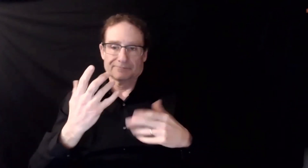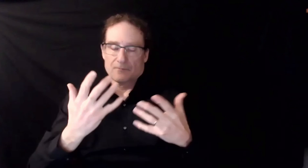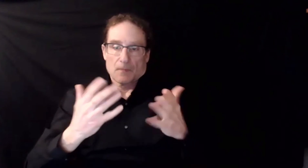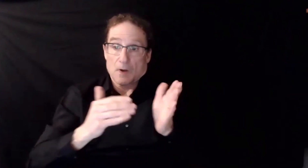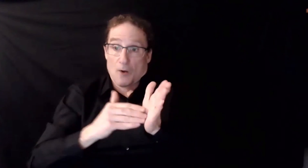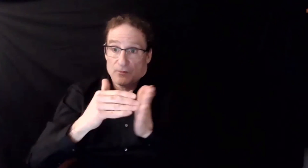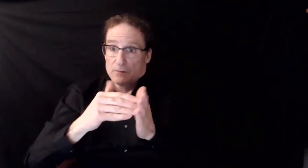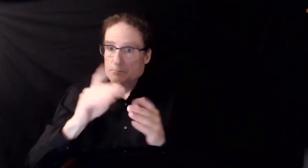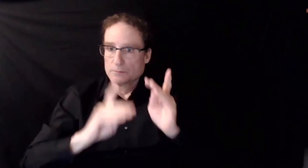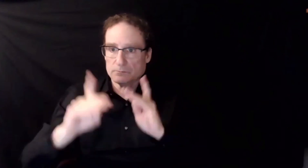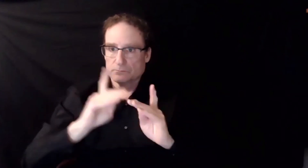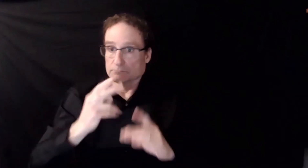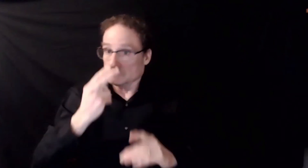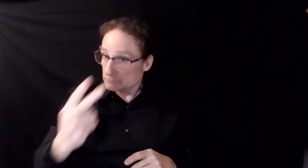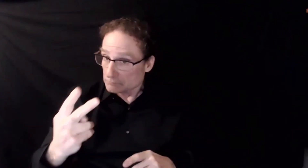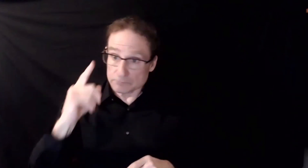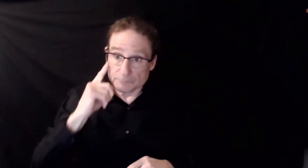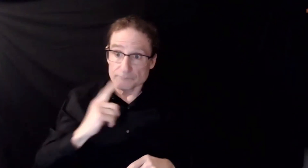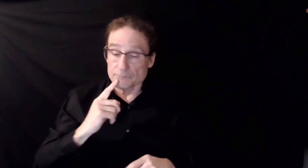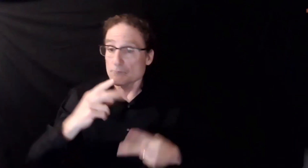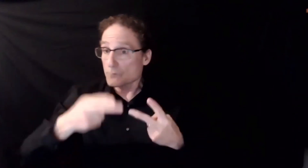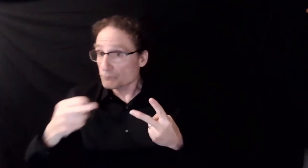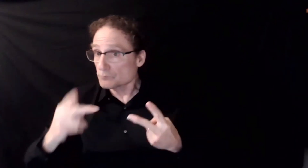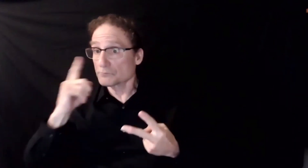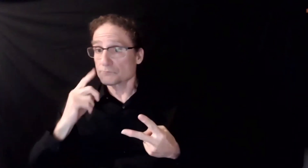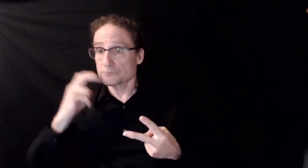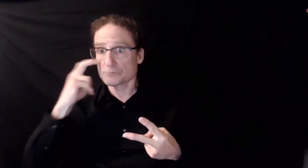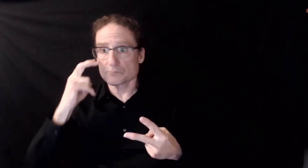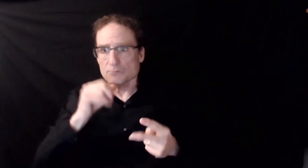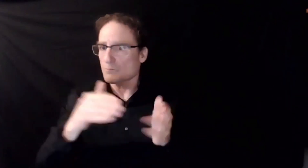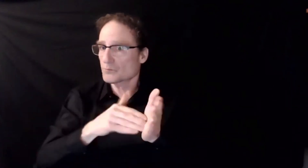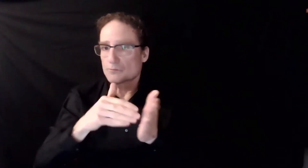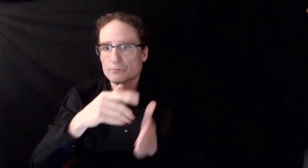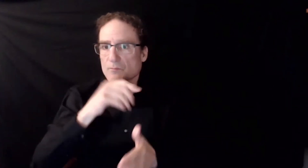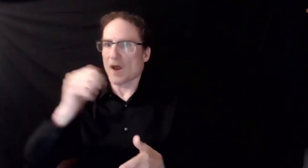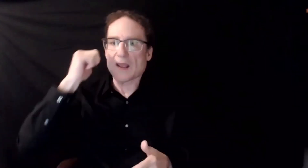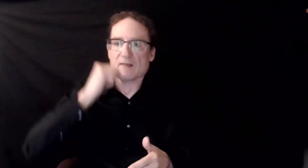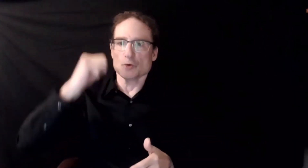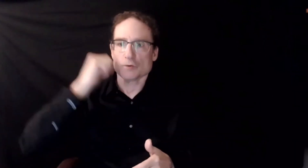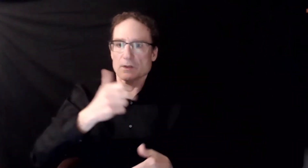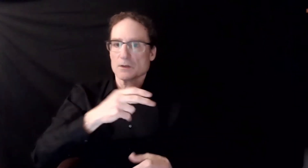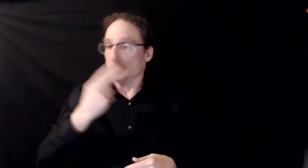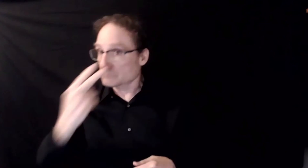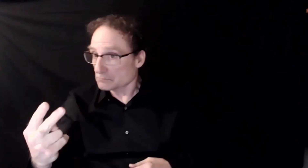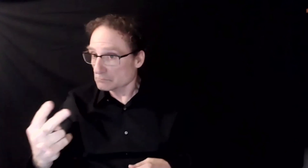So that being said, oftentimes legislators look at deaf, deafblind,